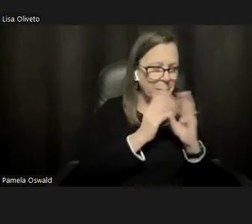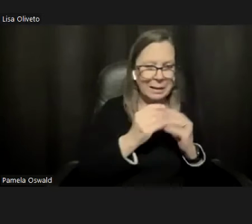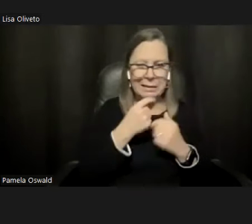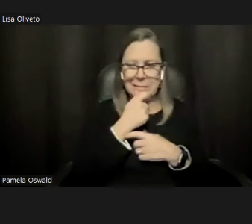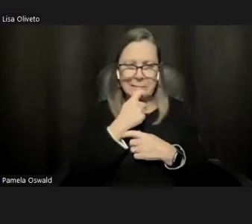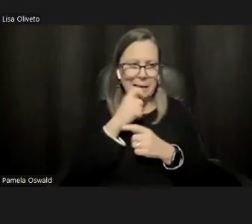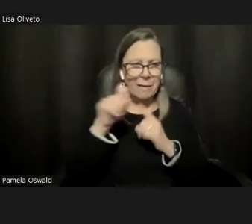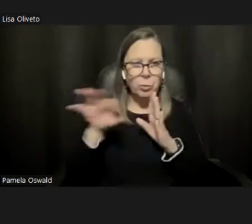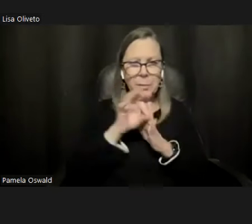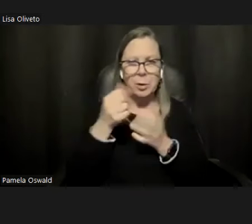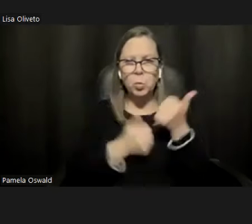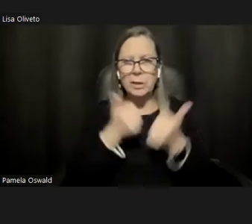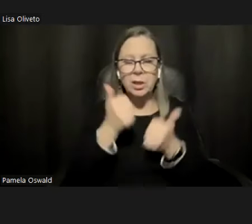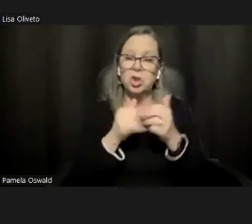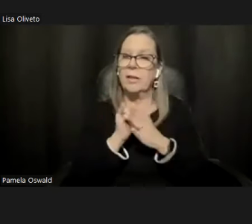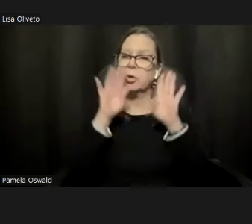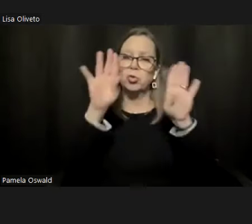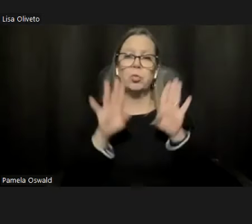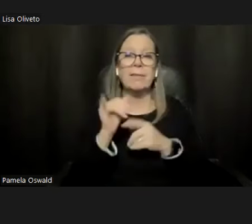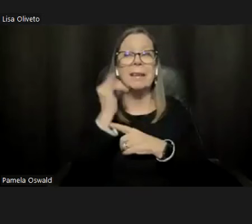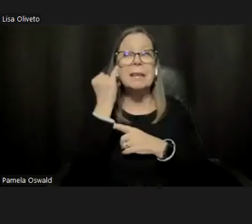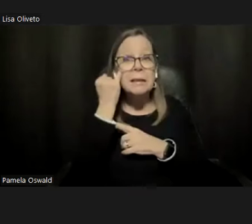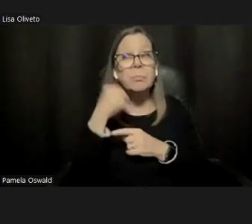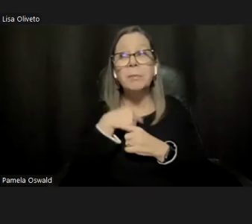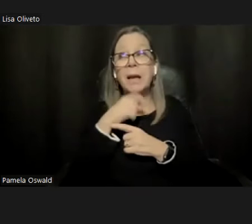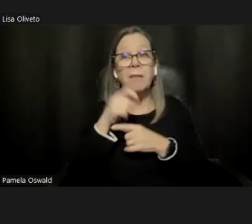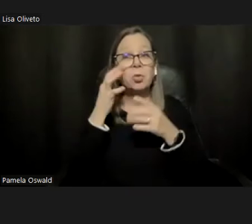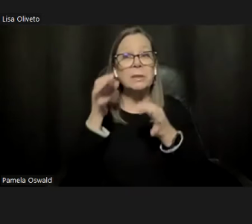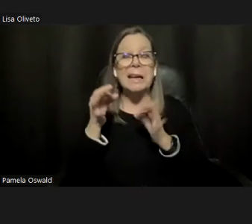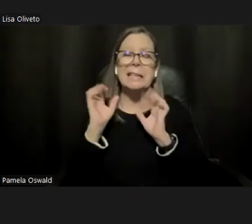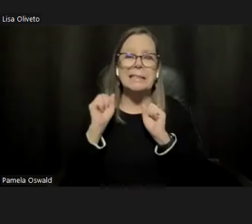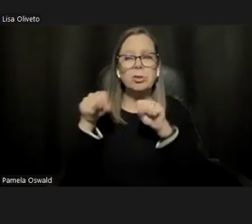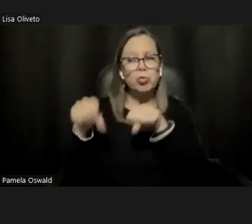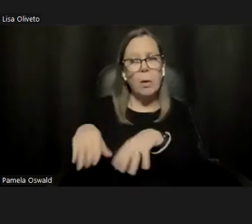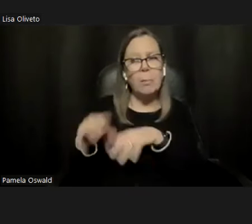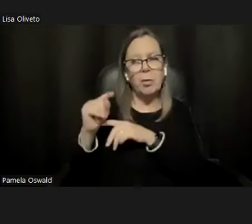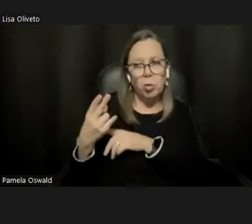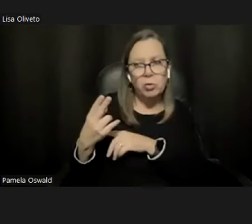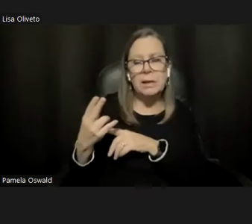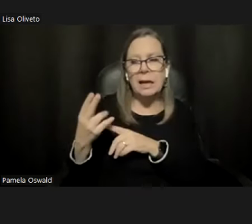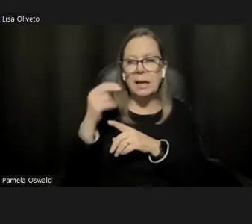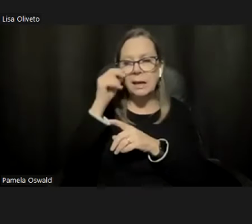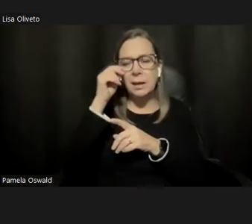Juliet, this is Gabby.